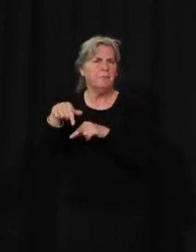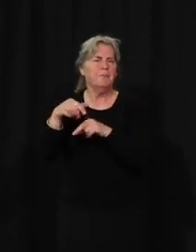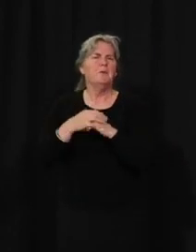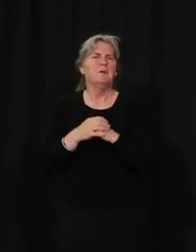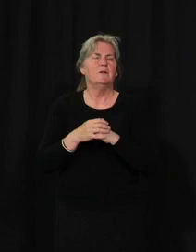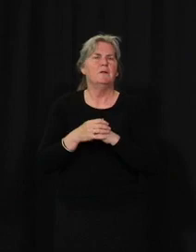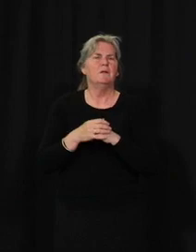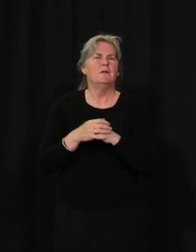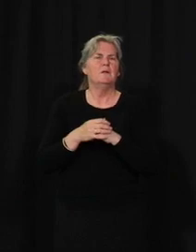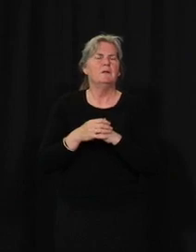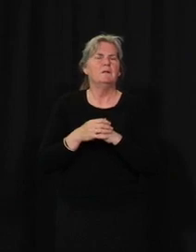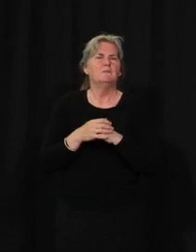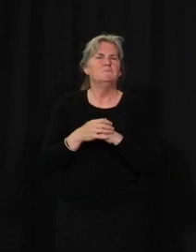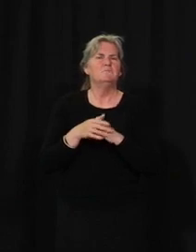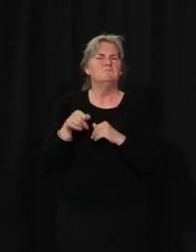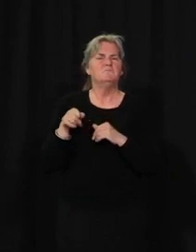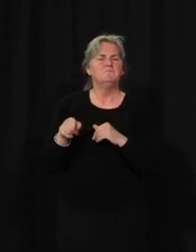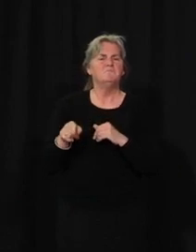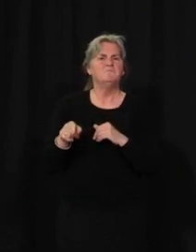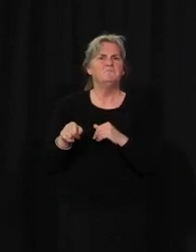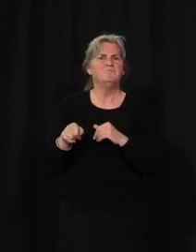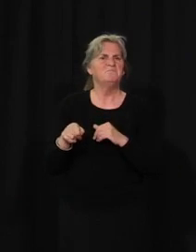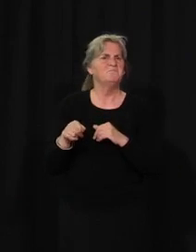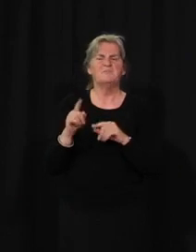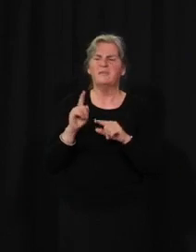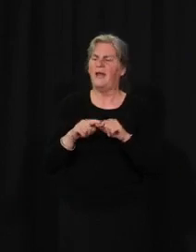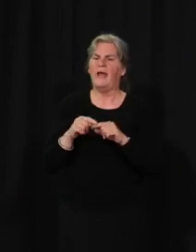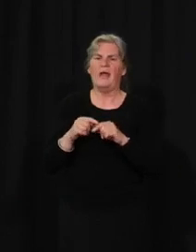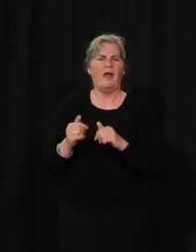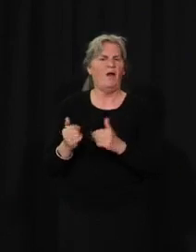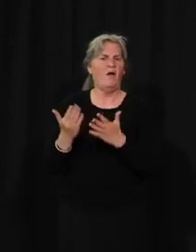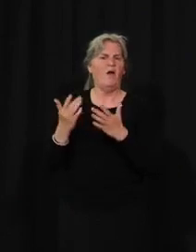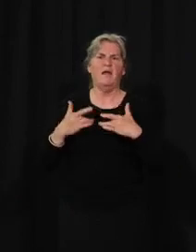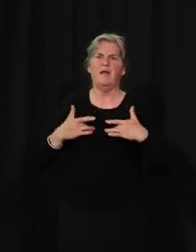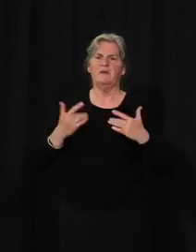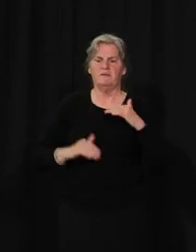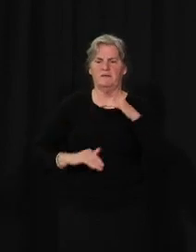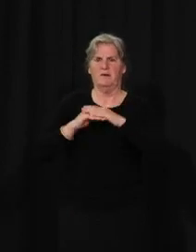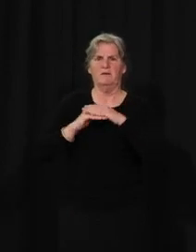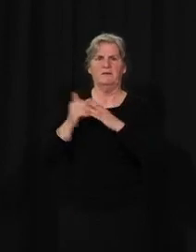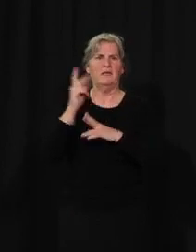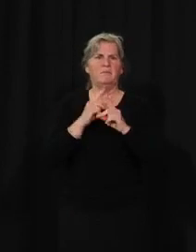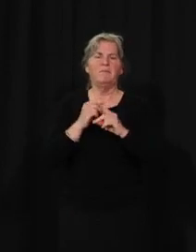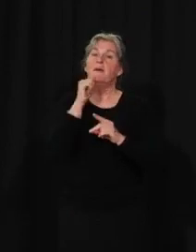They will not be able to host events that have more than ten people, if they are hosting